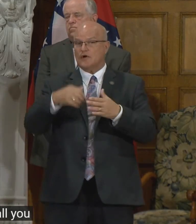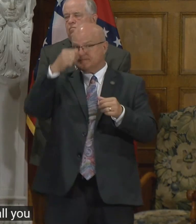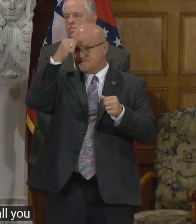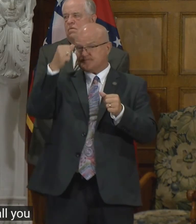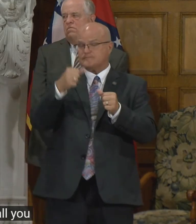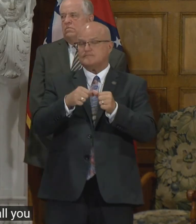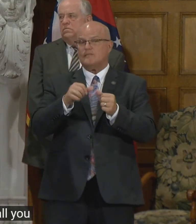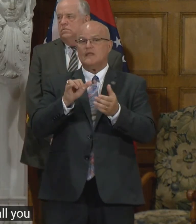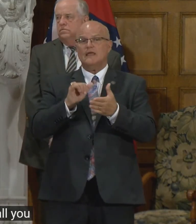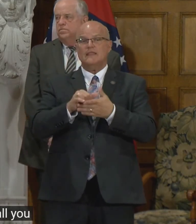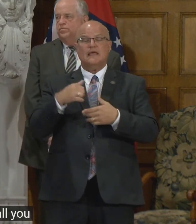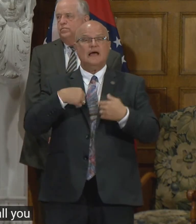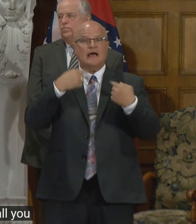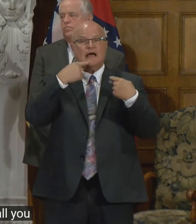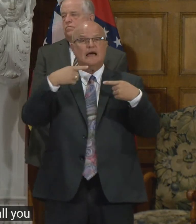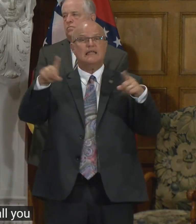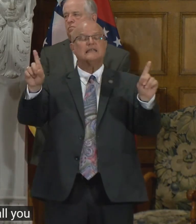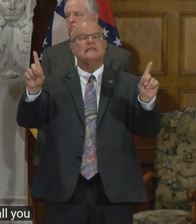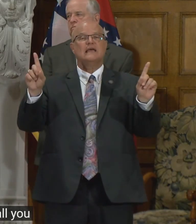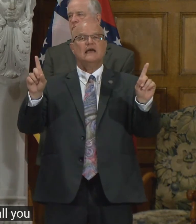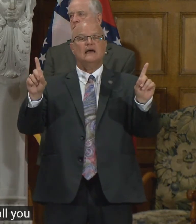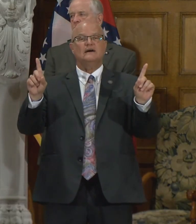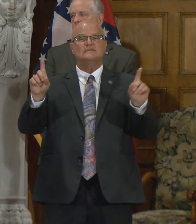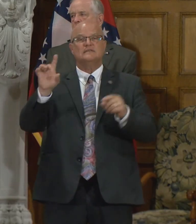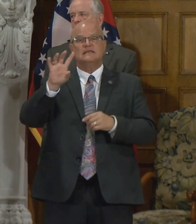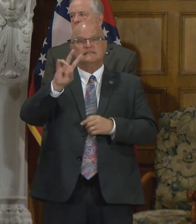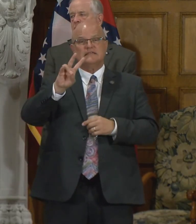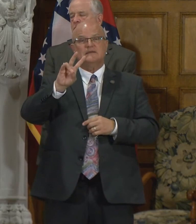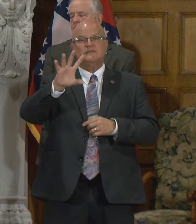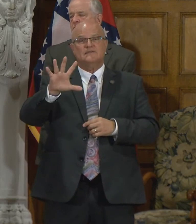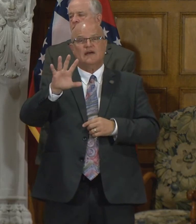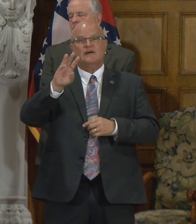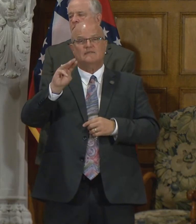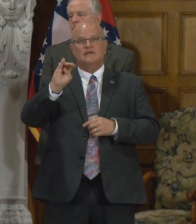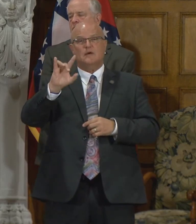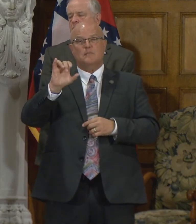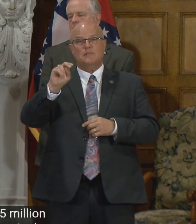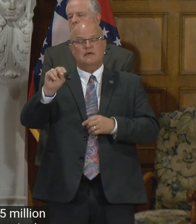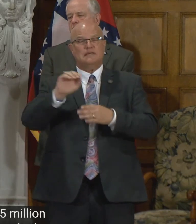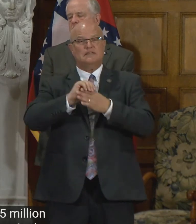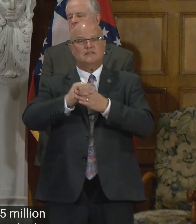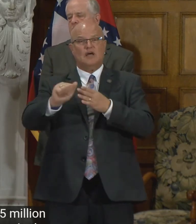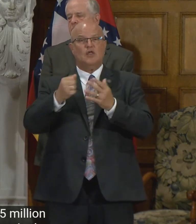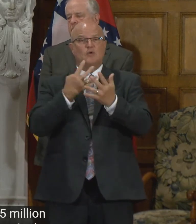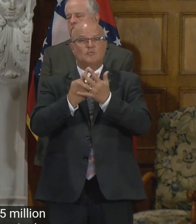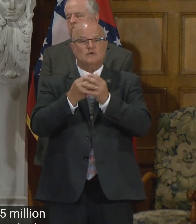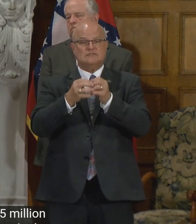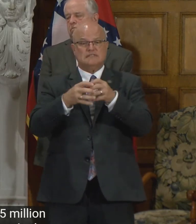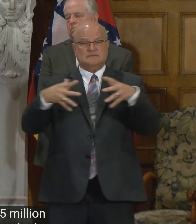you recall that I announced a $75 million prison expansion in the state,